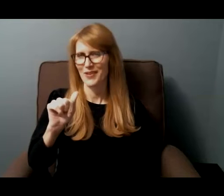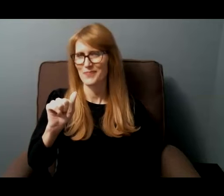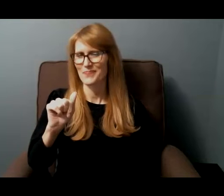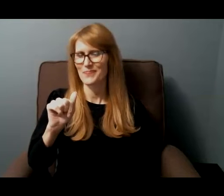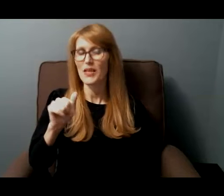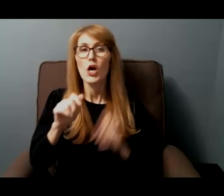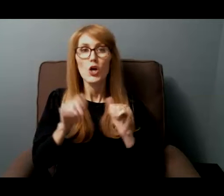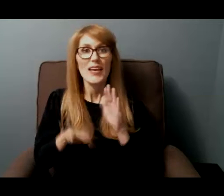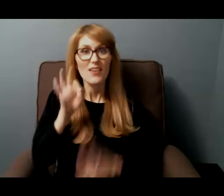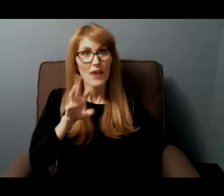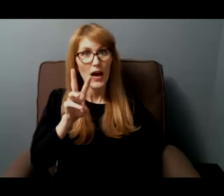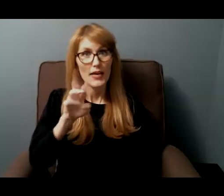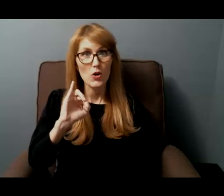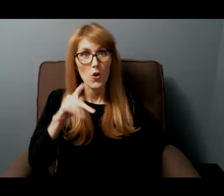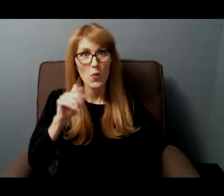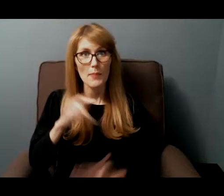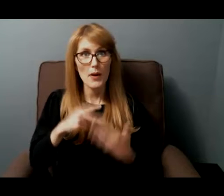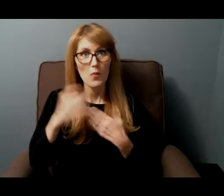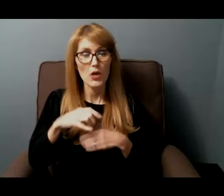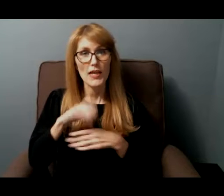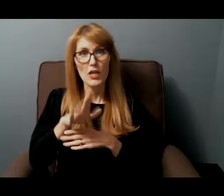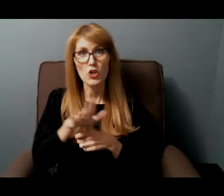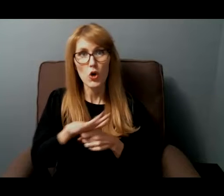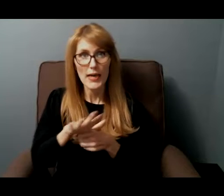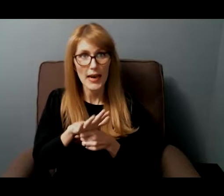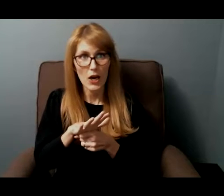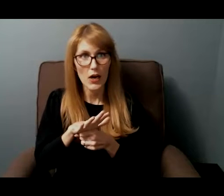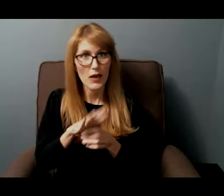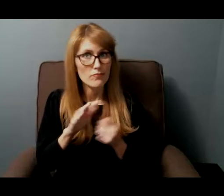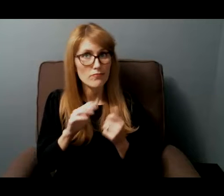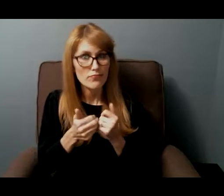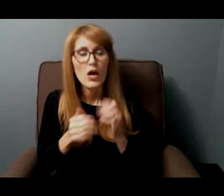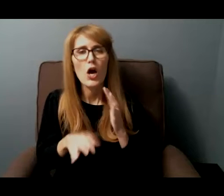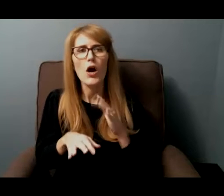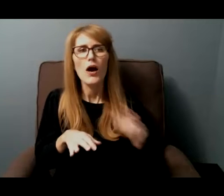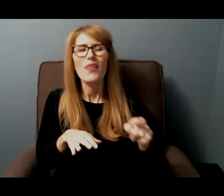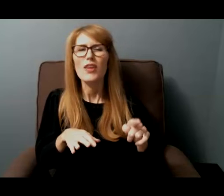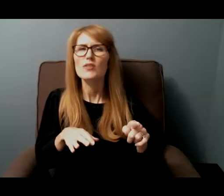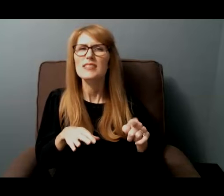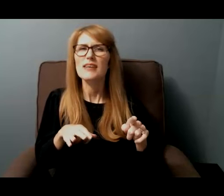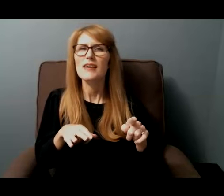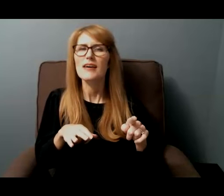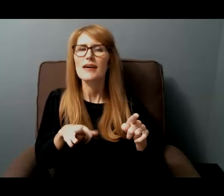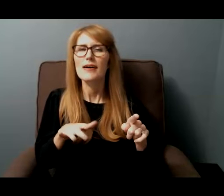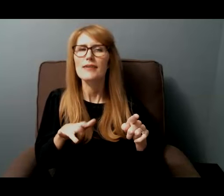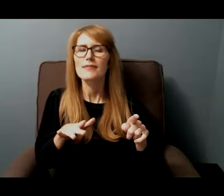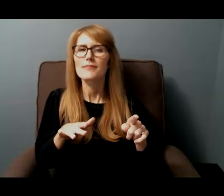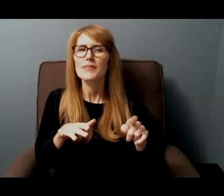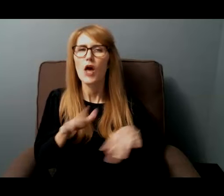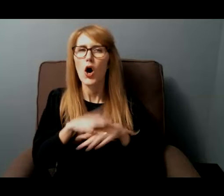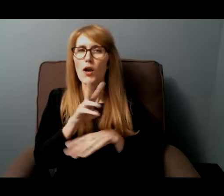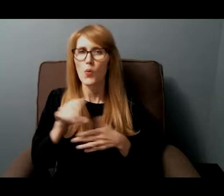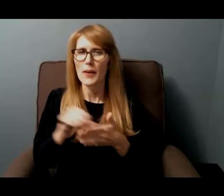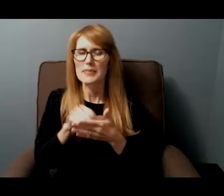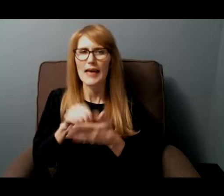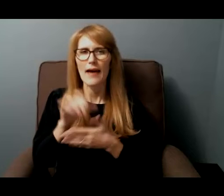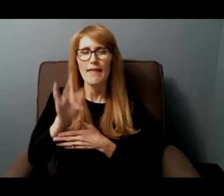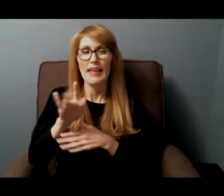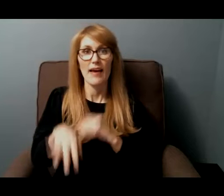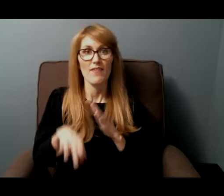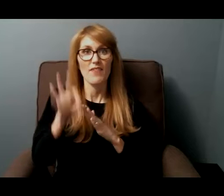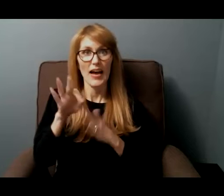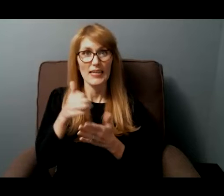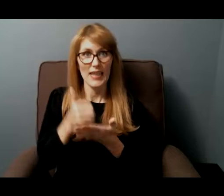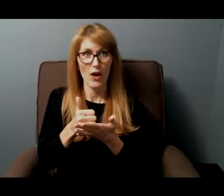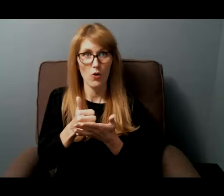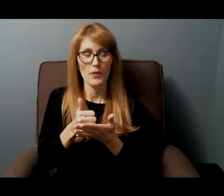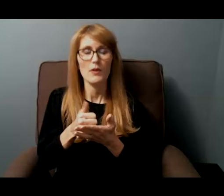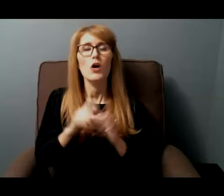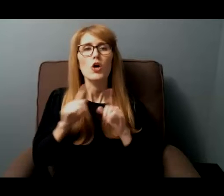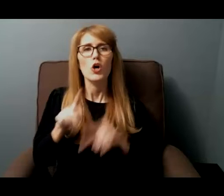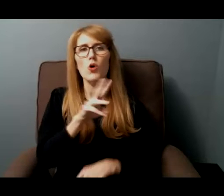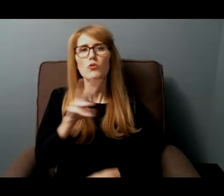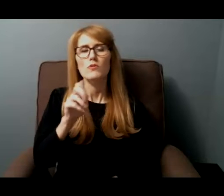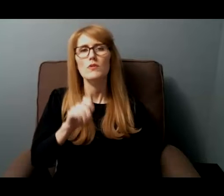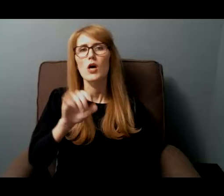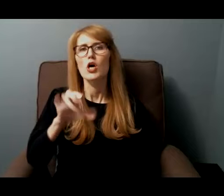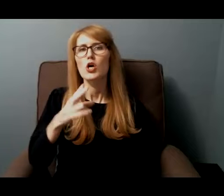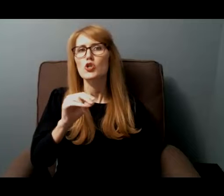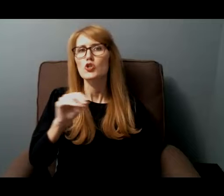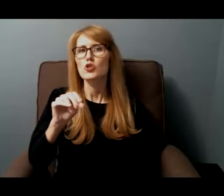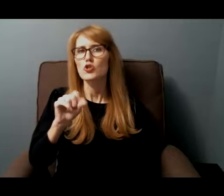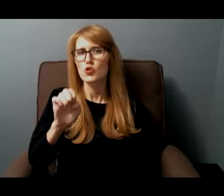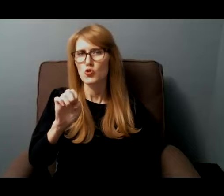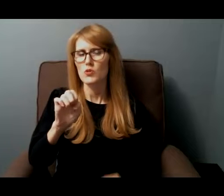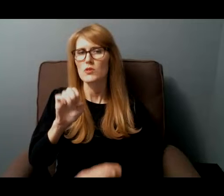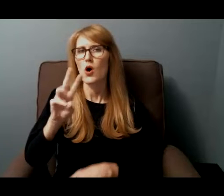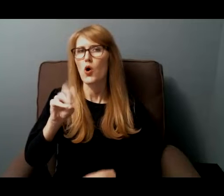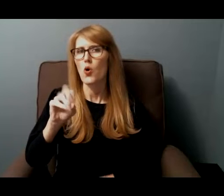your area by using the "find help" feature on a website, which is choosework.ssa.gov. Or you